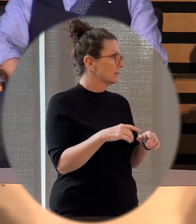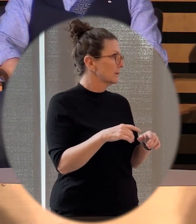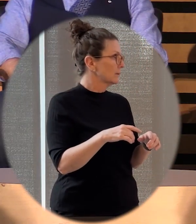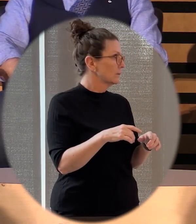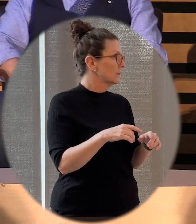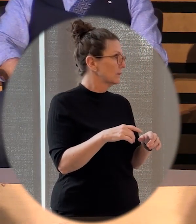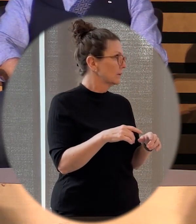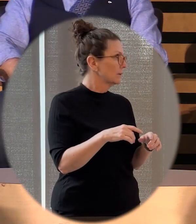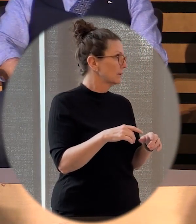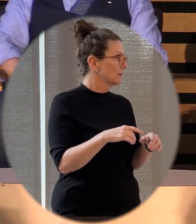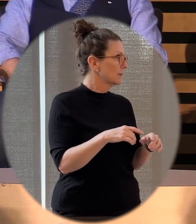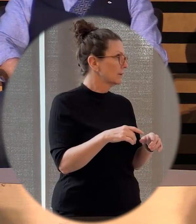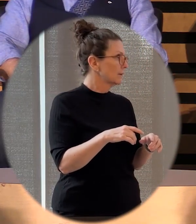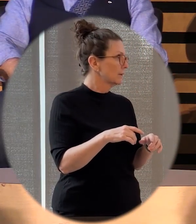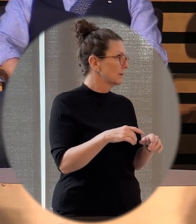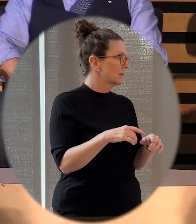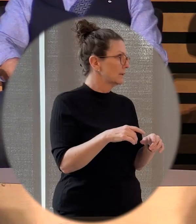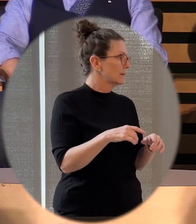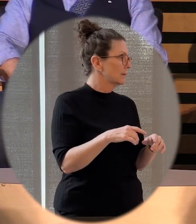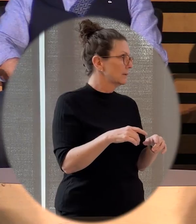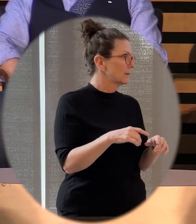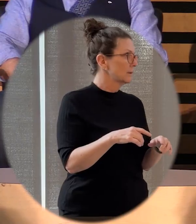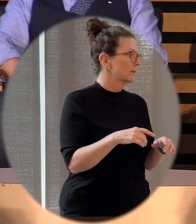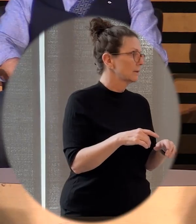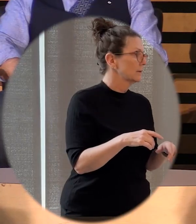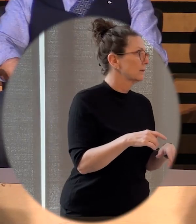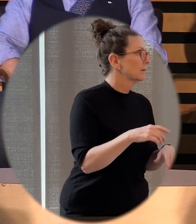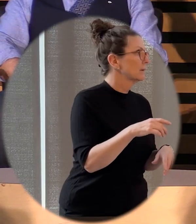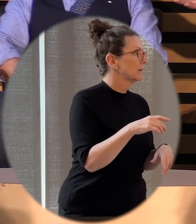voice when I when I when I give you the nod and then we'll see if uh anything happens and it'll